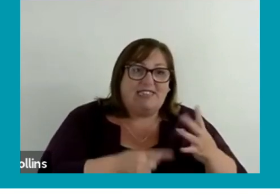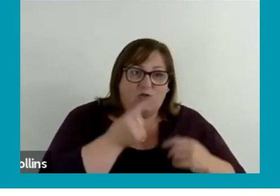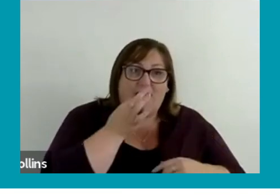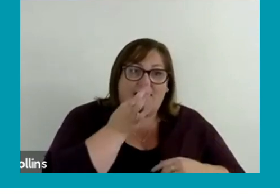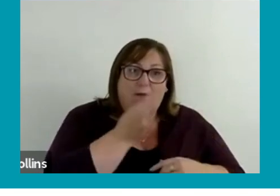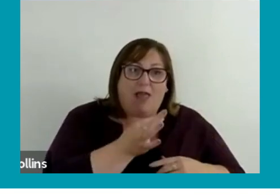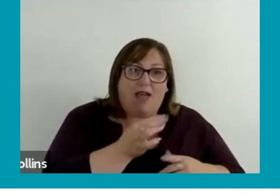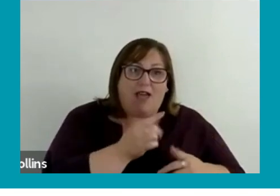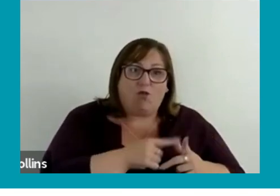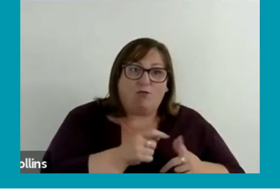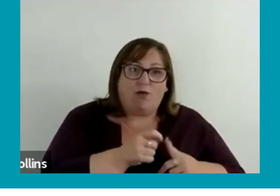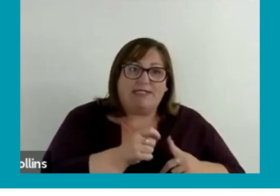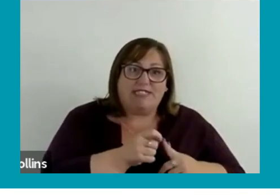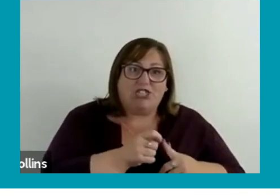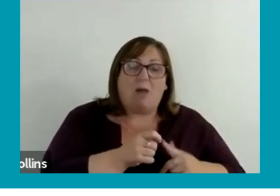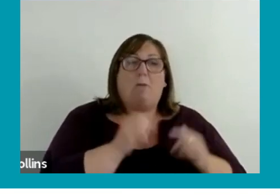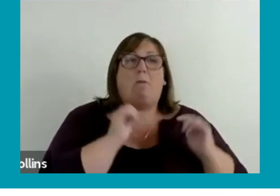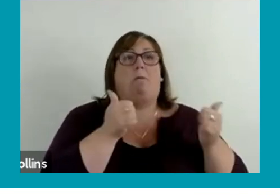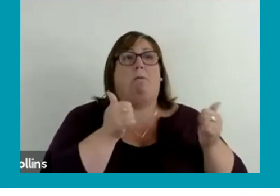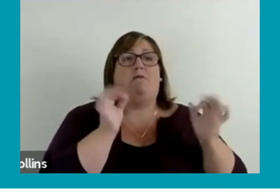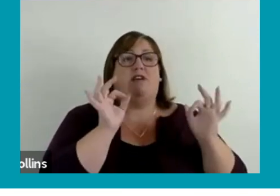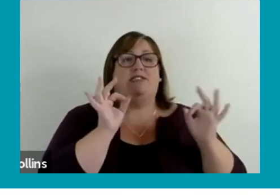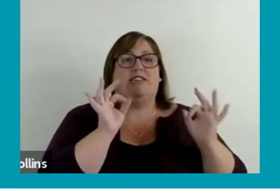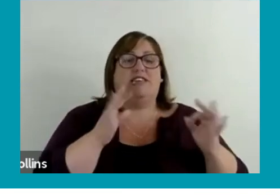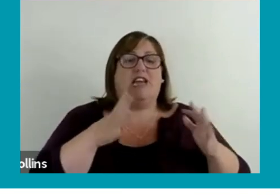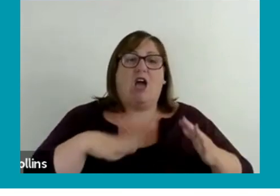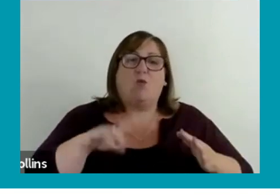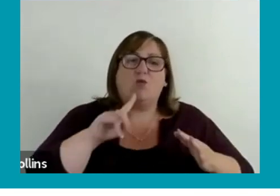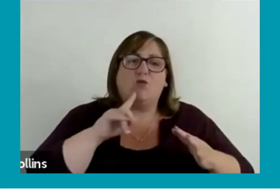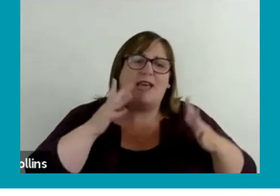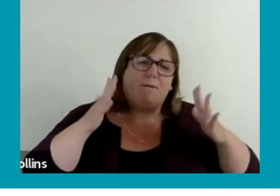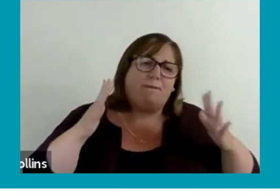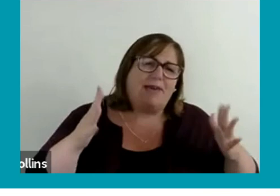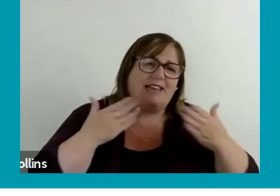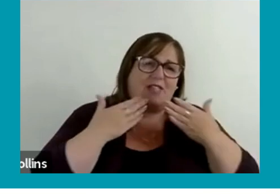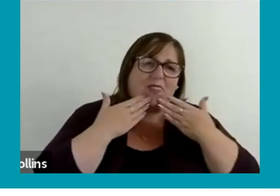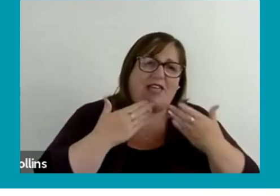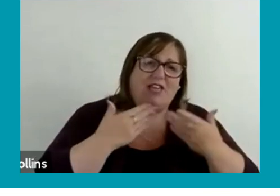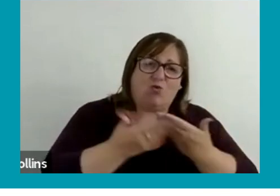a very big thank you to you all this has been very educational and very insightful